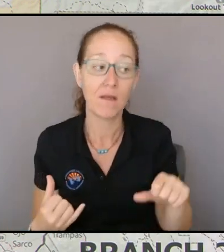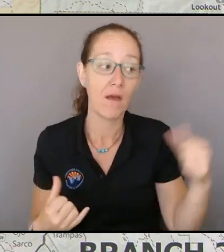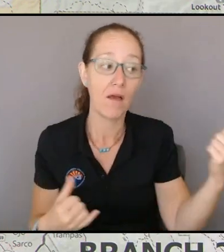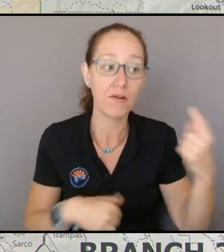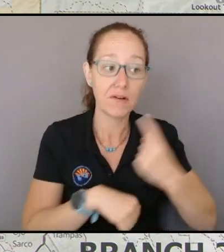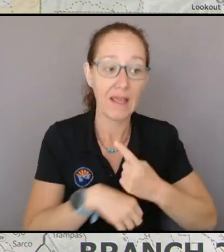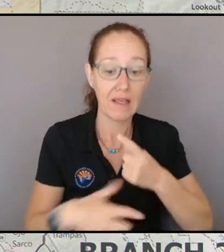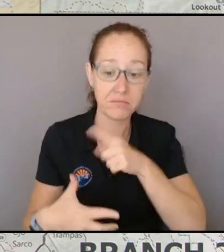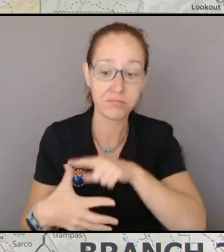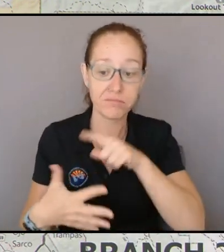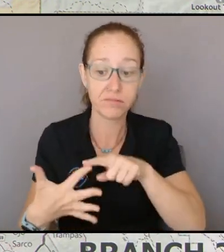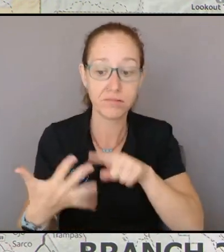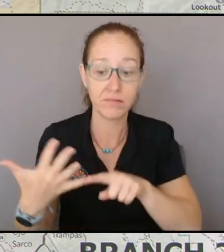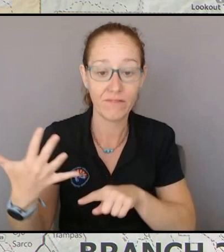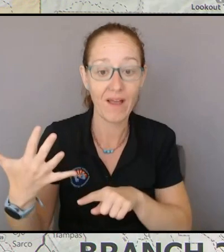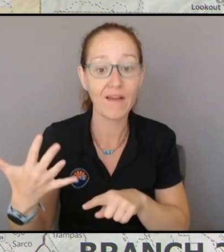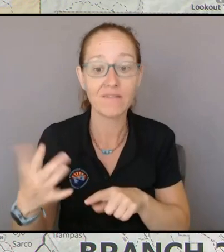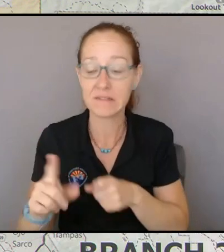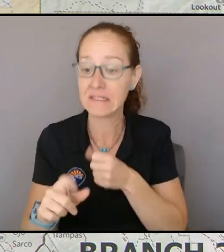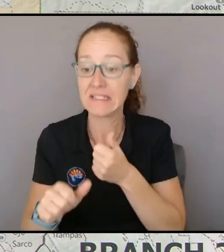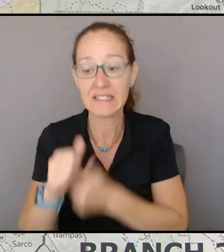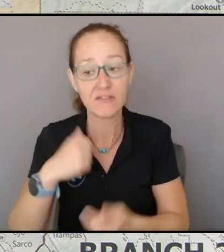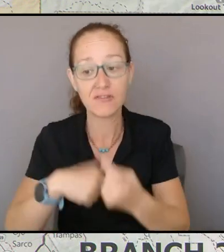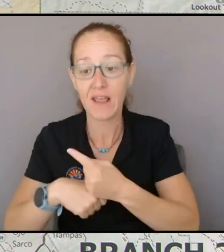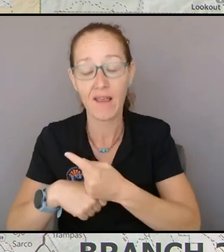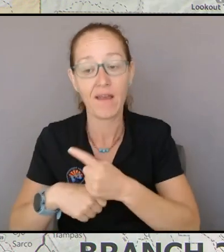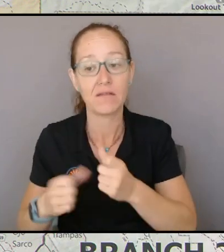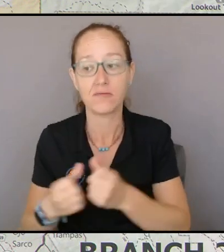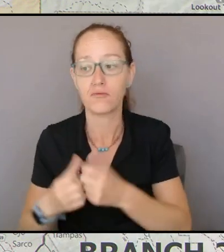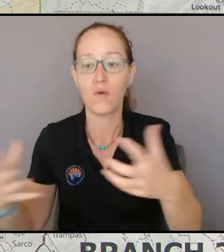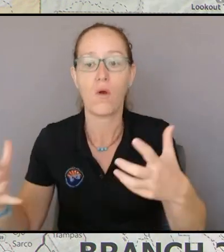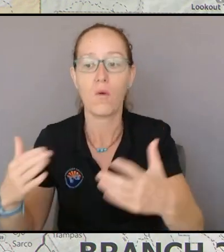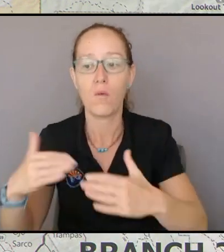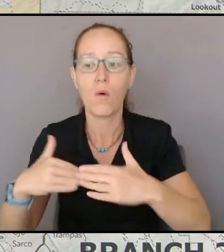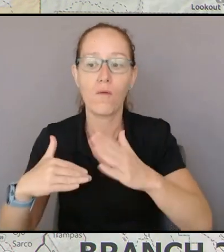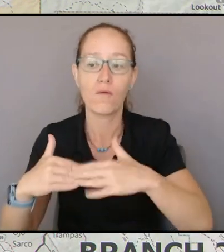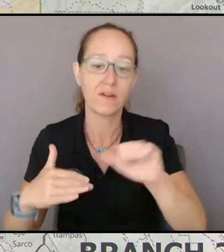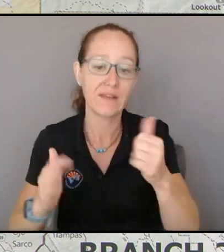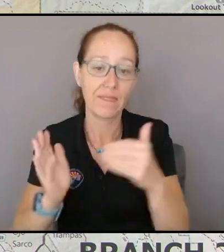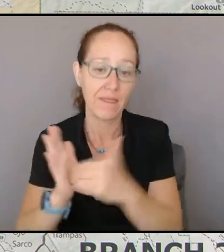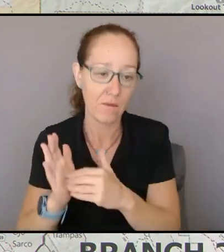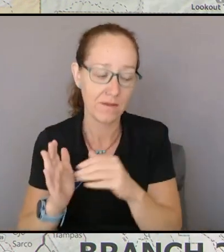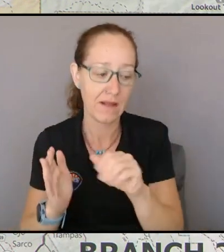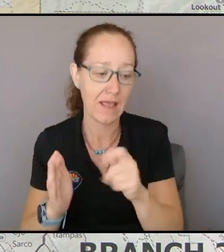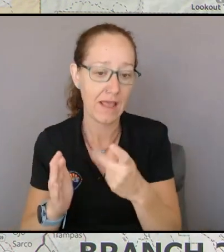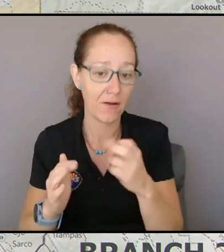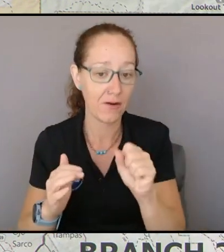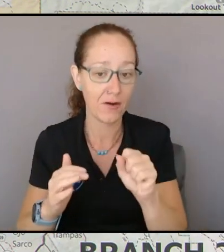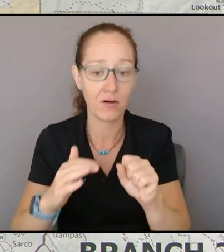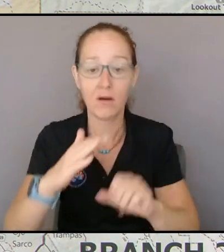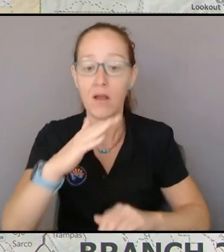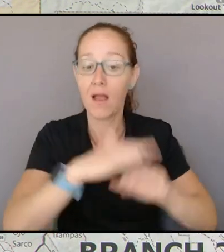acres on each one of those days. So, we don't like to hear that. We're preparing for that. And we'll see what happens